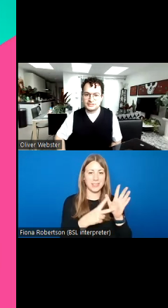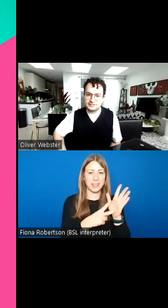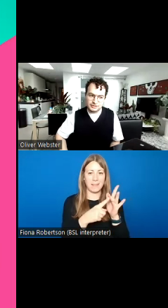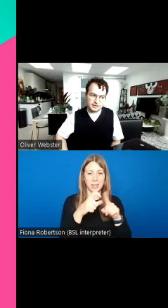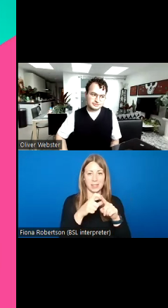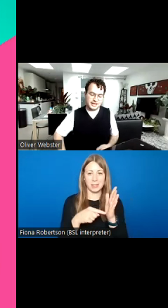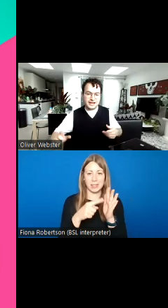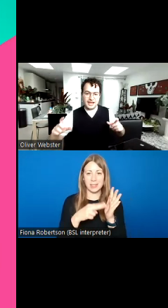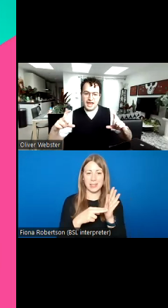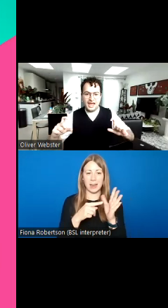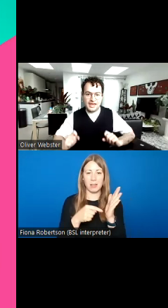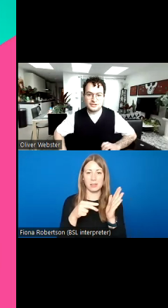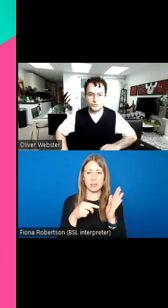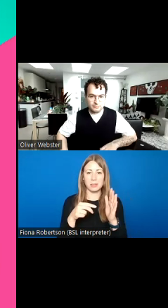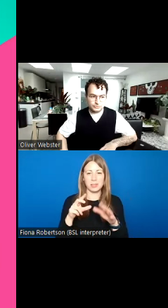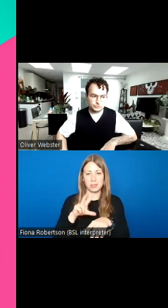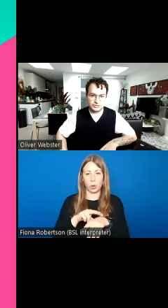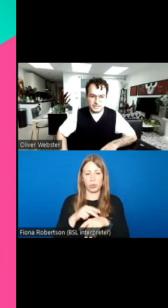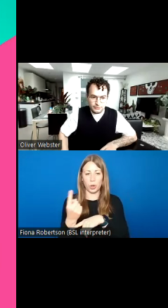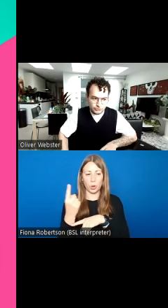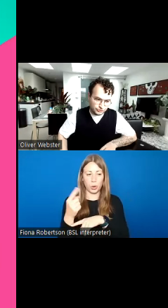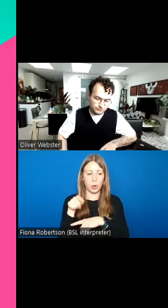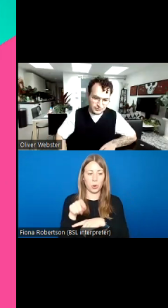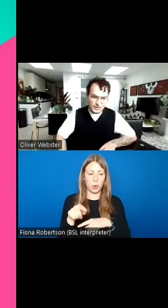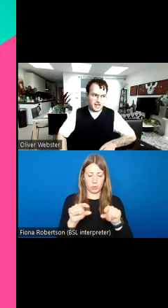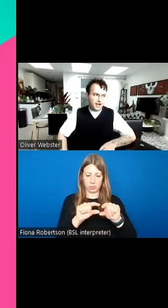with the subtitle saying, hair trembles with emotion.